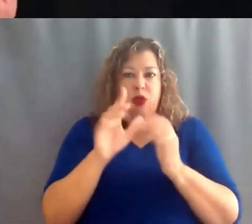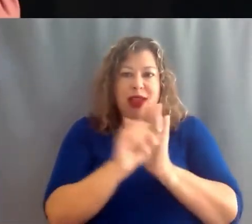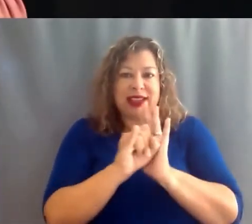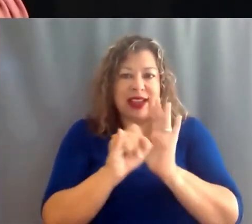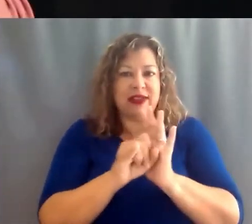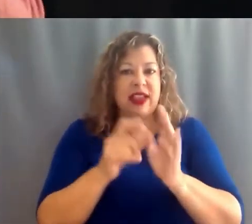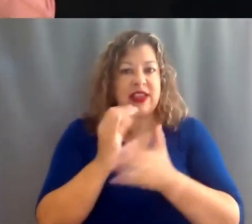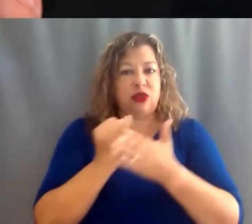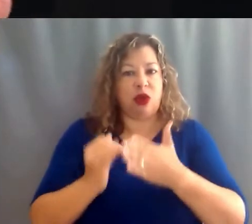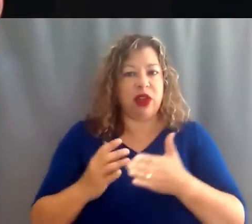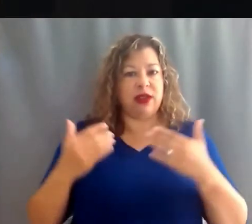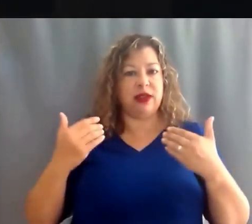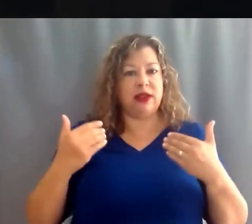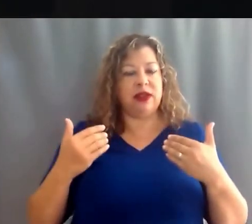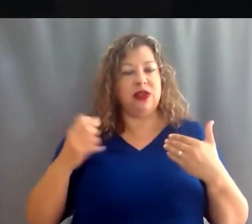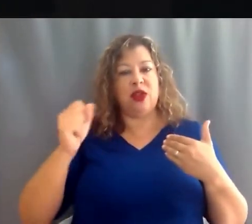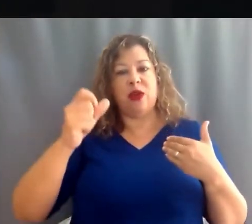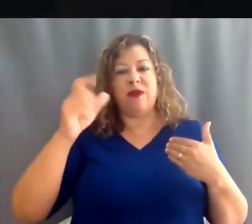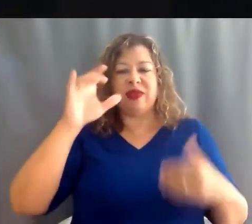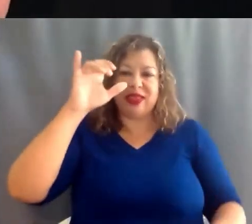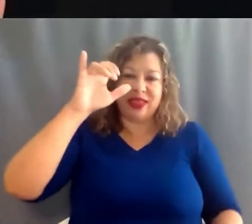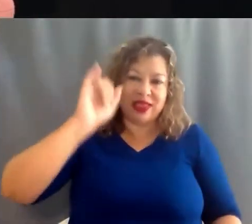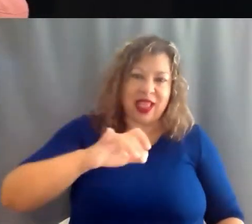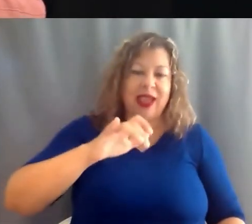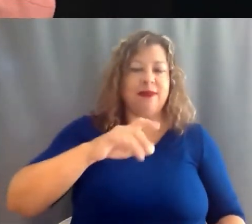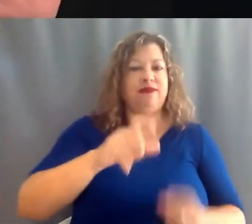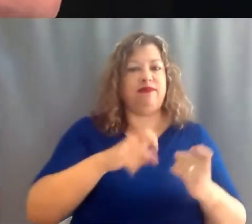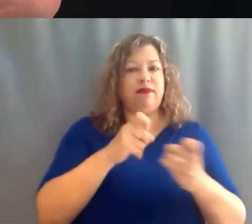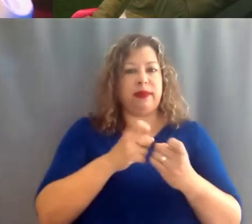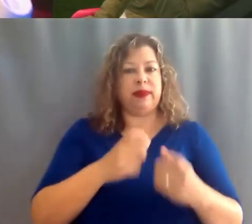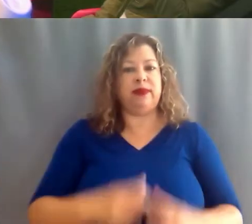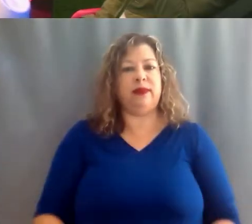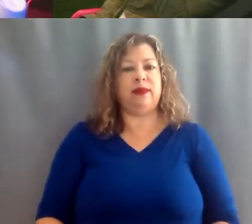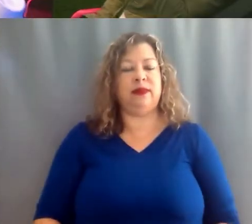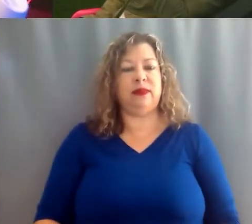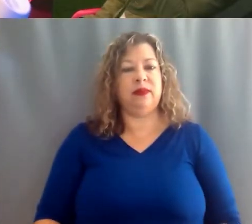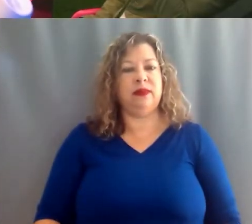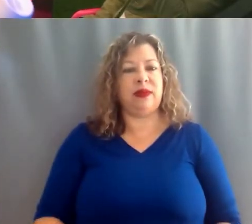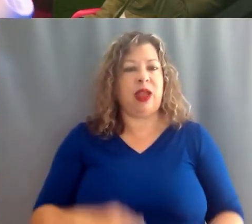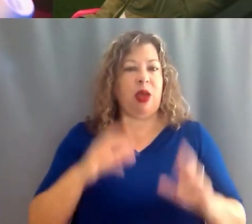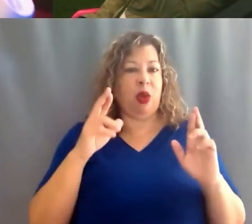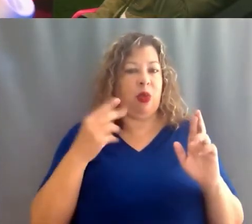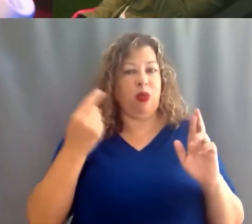So I've got to go to that piece specifically. Which I hope one day I can afford.